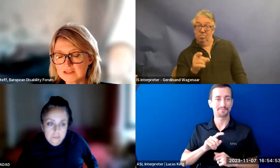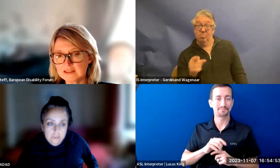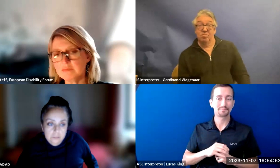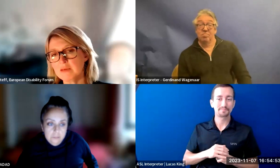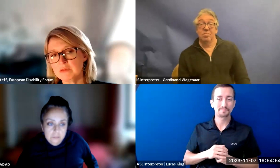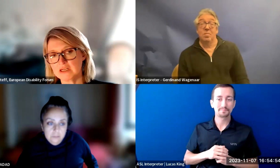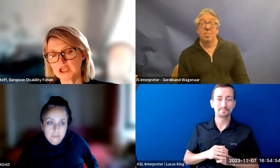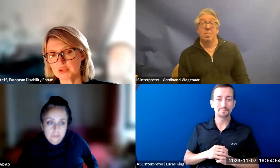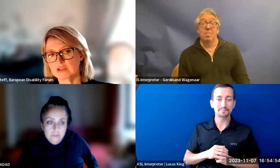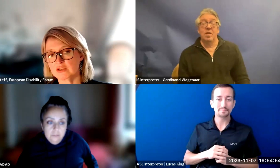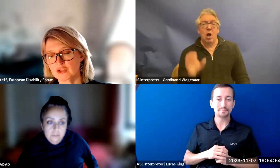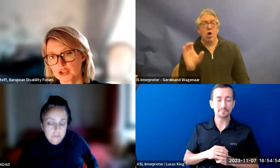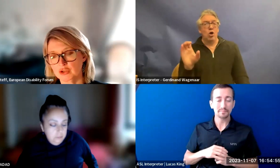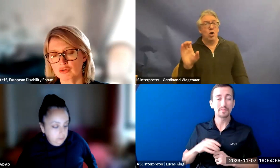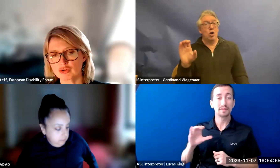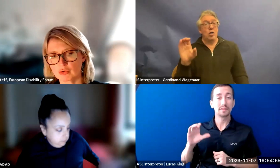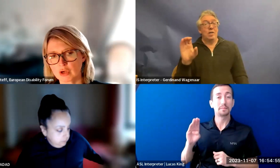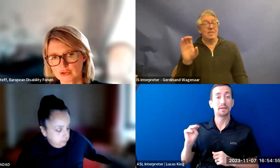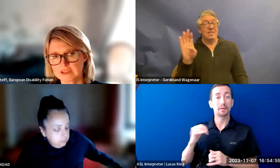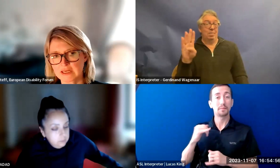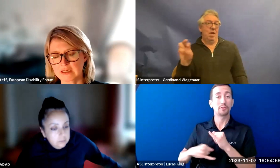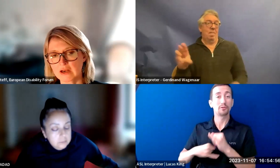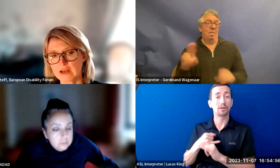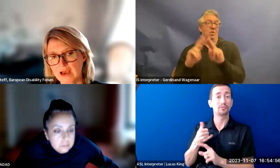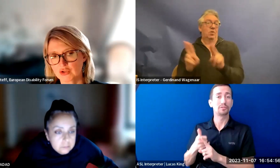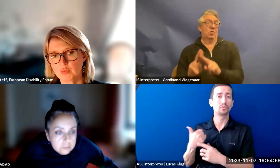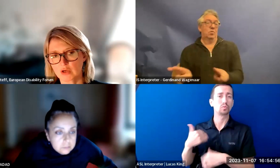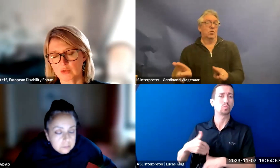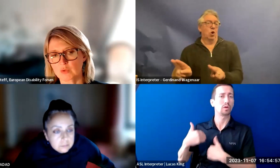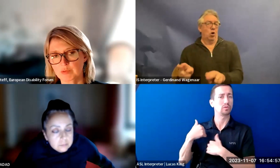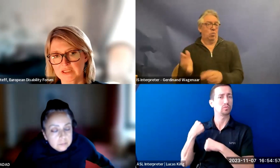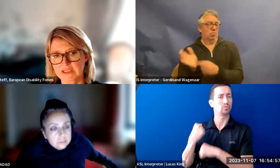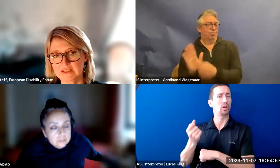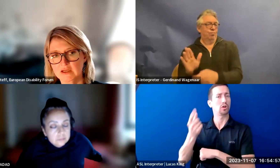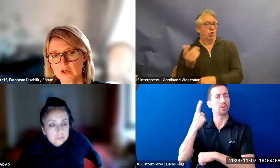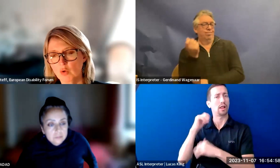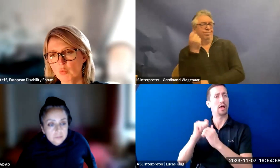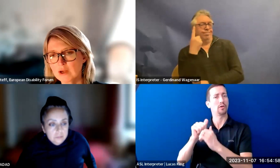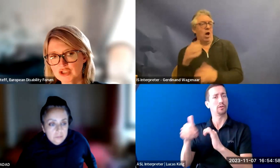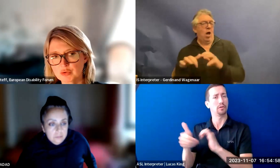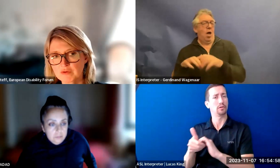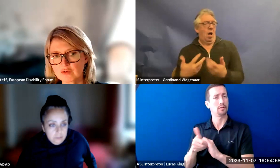Since CBM international has such a strong understanding on how to work with OPDs,